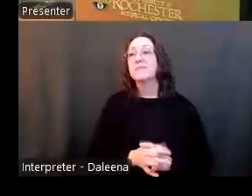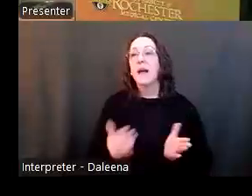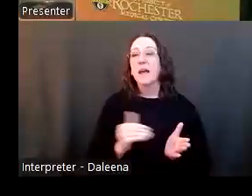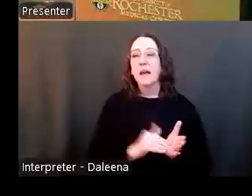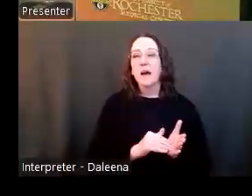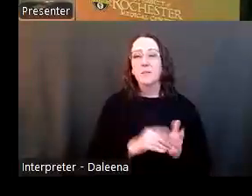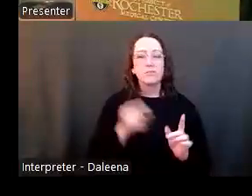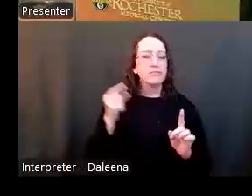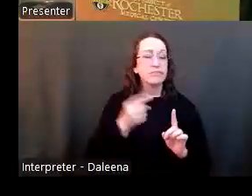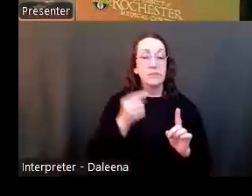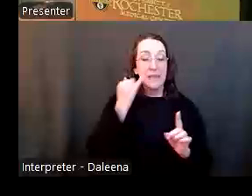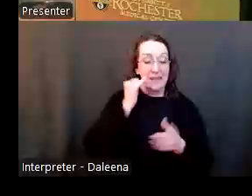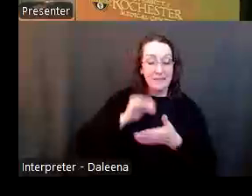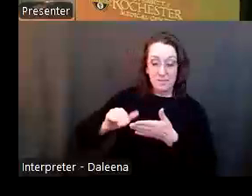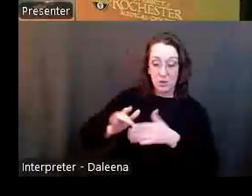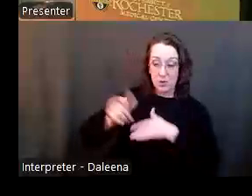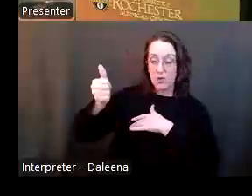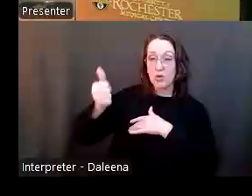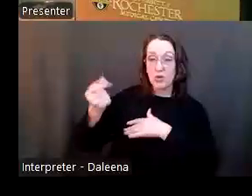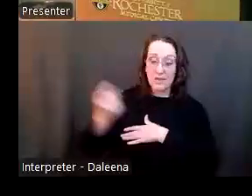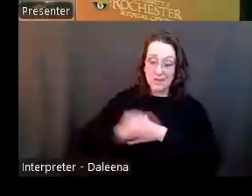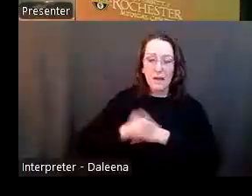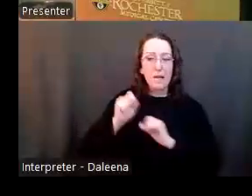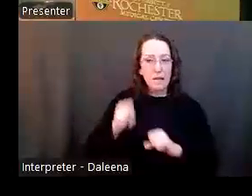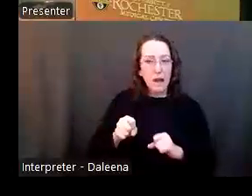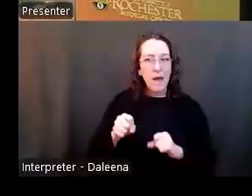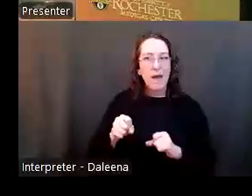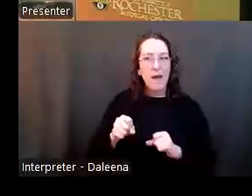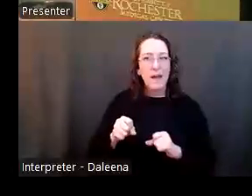somebody is discharged earlier in the day then we could get them up earlier from the emergency